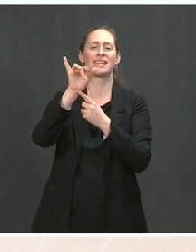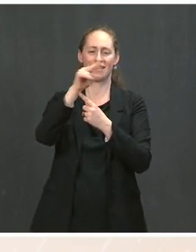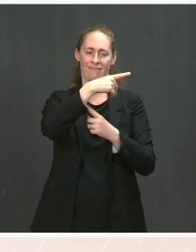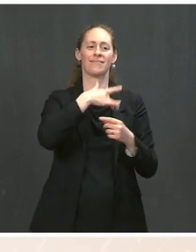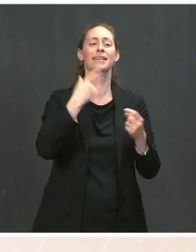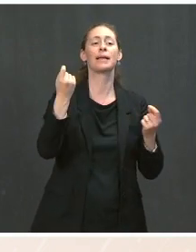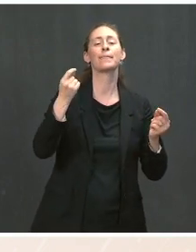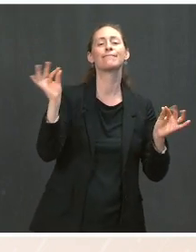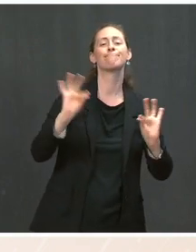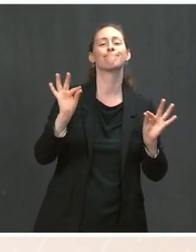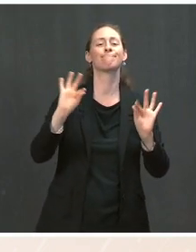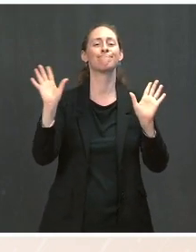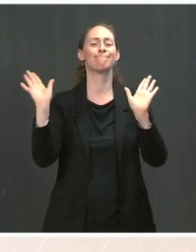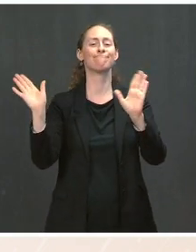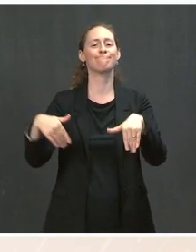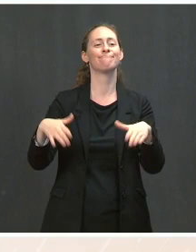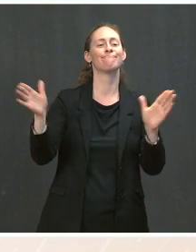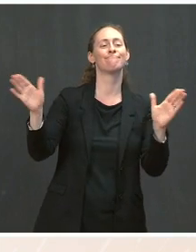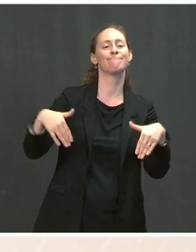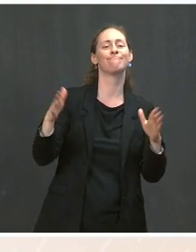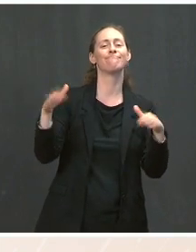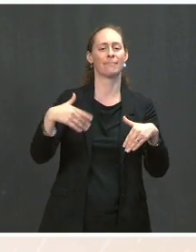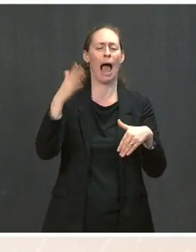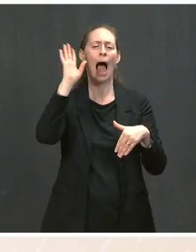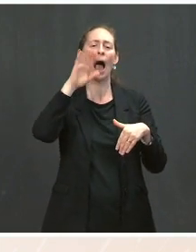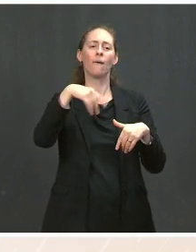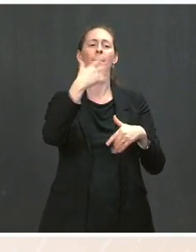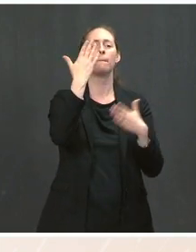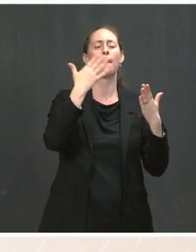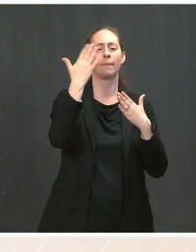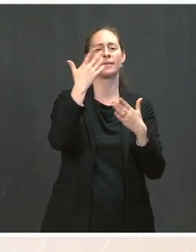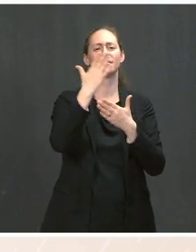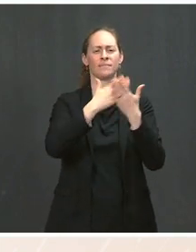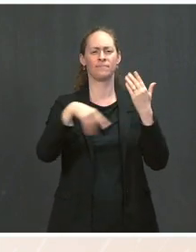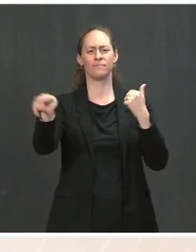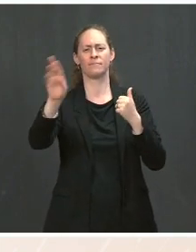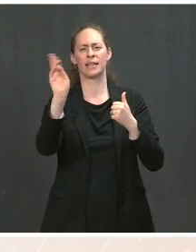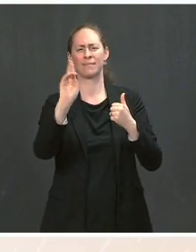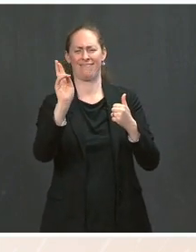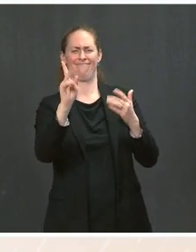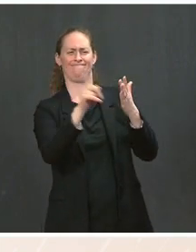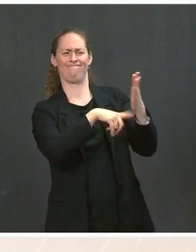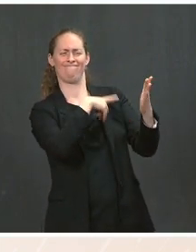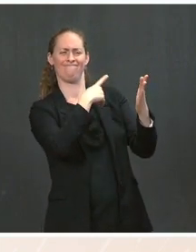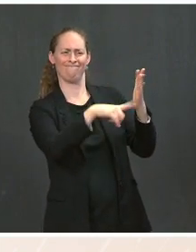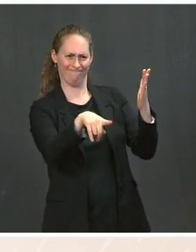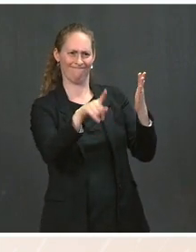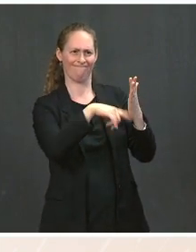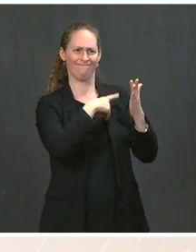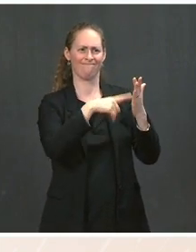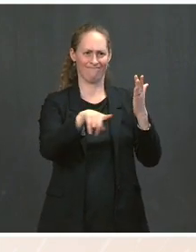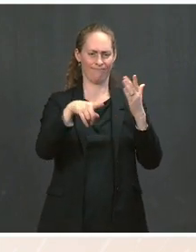There's also been some criticism from Republicans, including Senator Toomey, who's -- who noted that the Nord Stream 2 sanctions